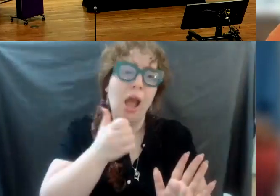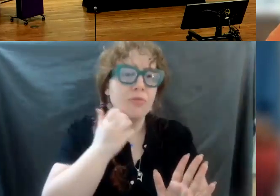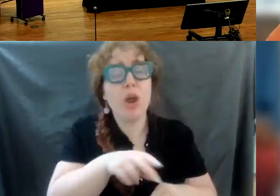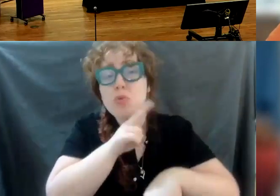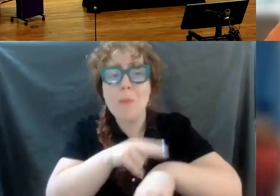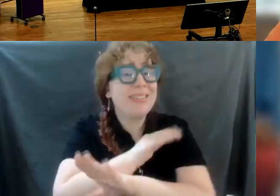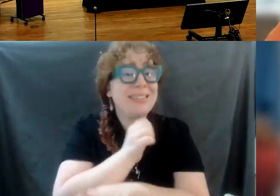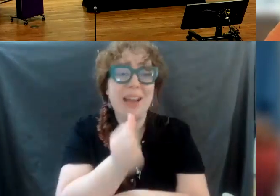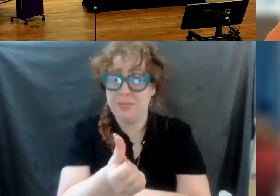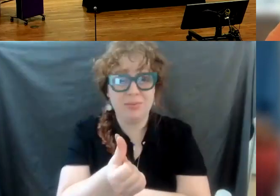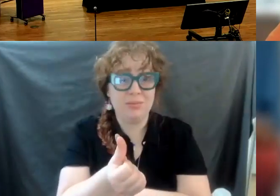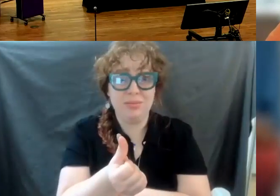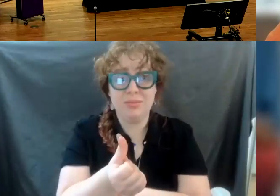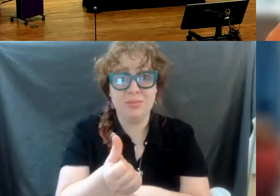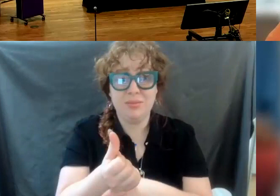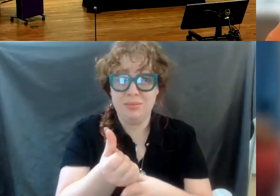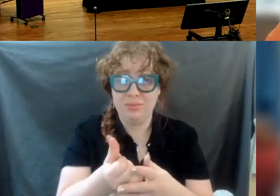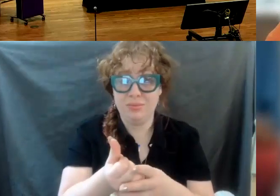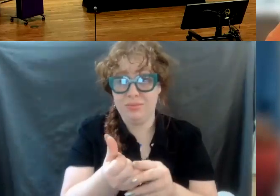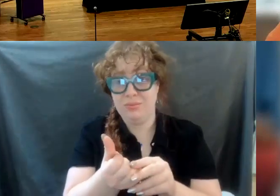and people individually have the resources